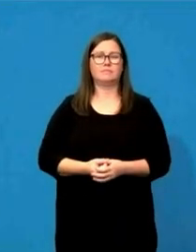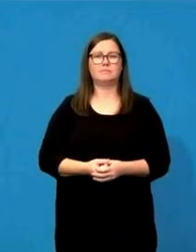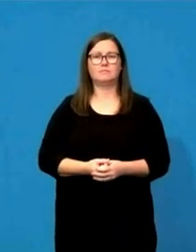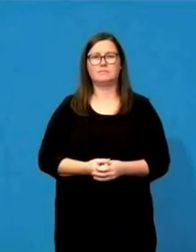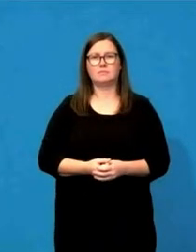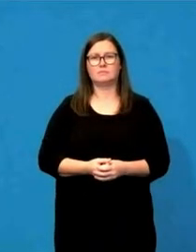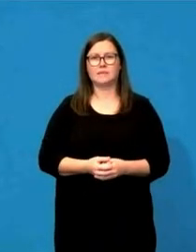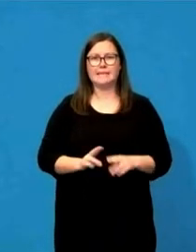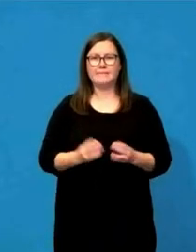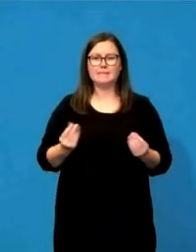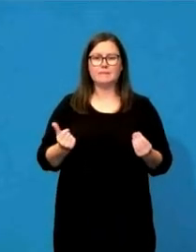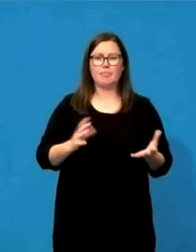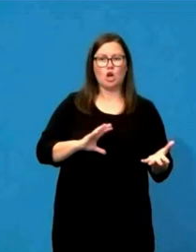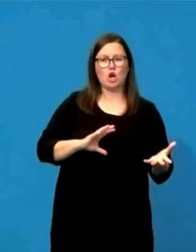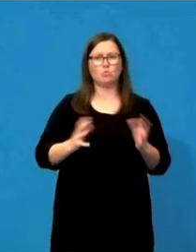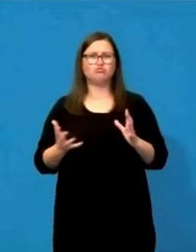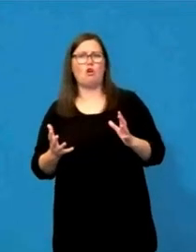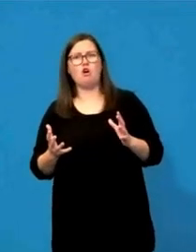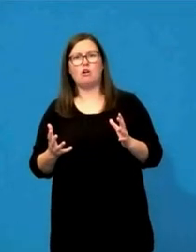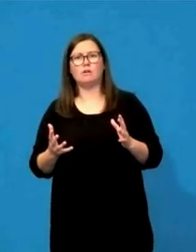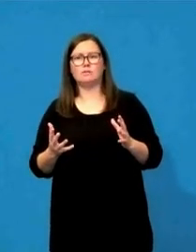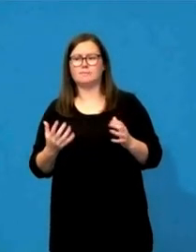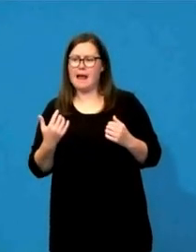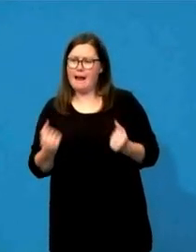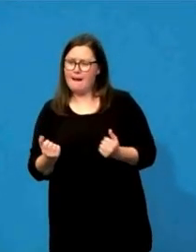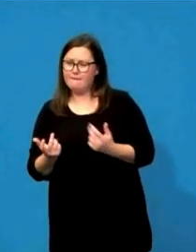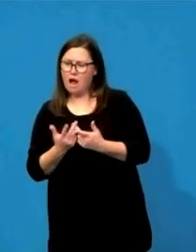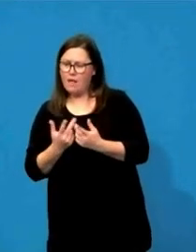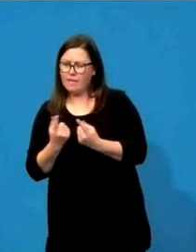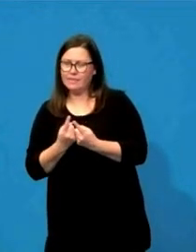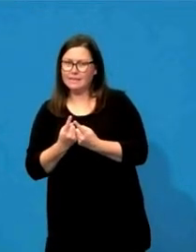sense. They're the things that got to be taken into consideration.